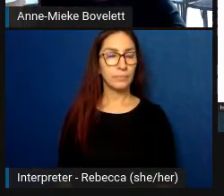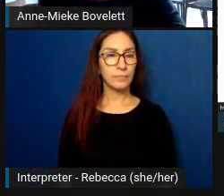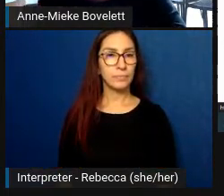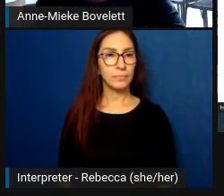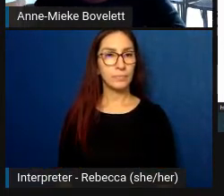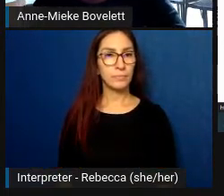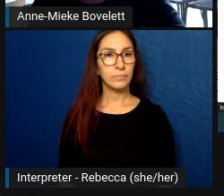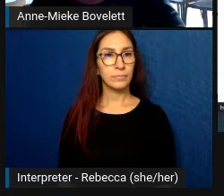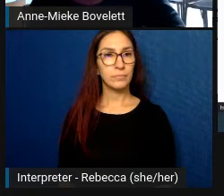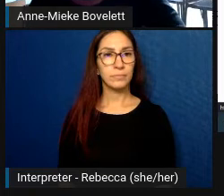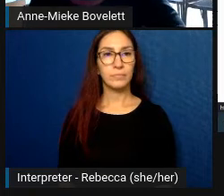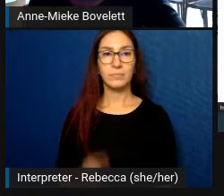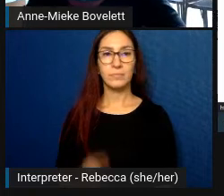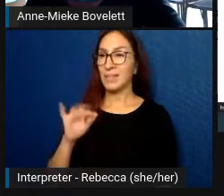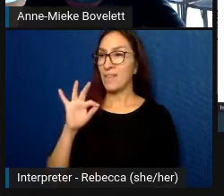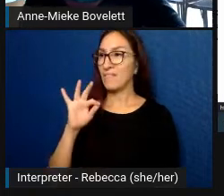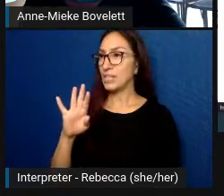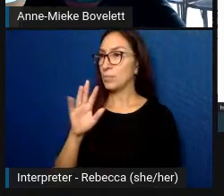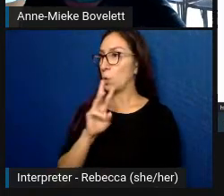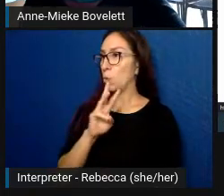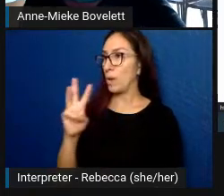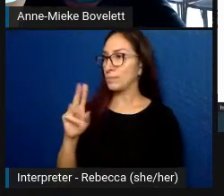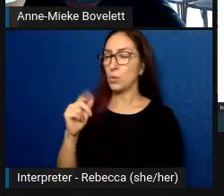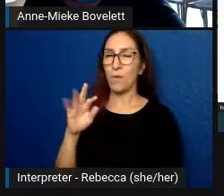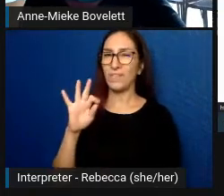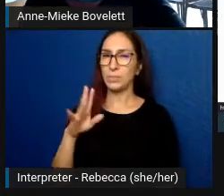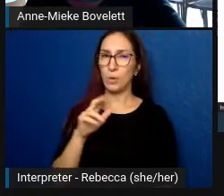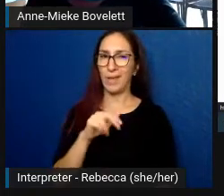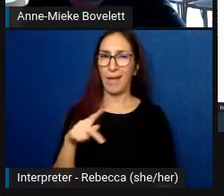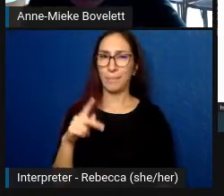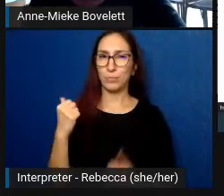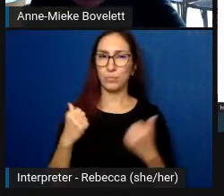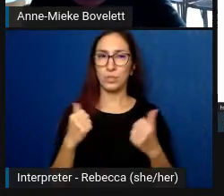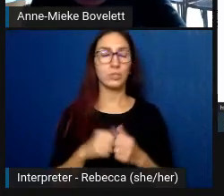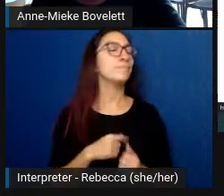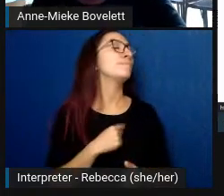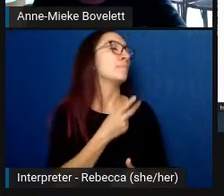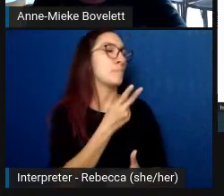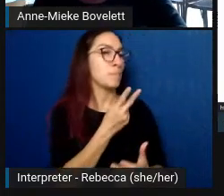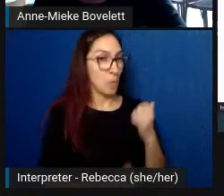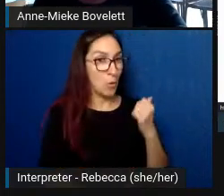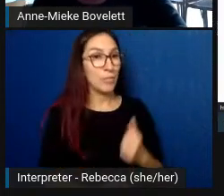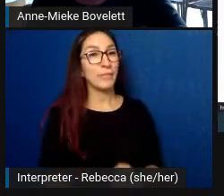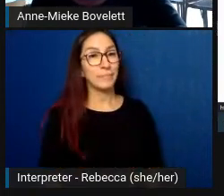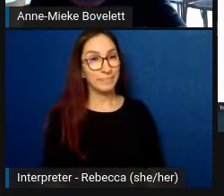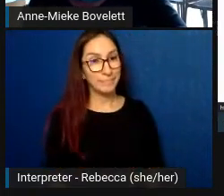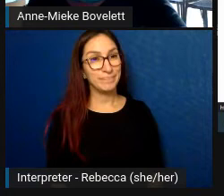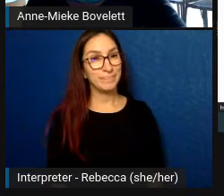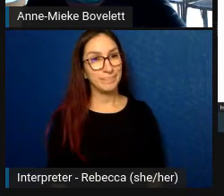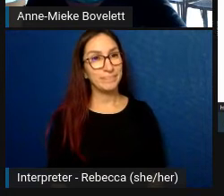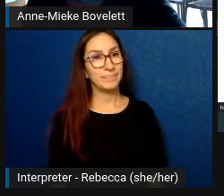in the Facebook app? Both cases. That's wonderful.